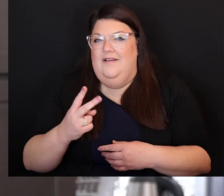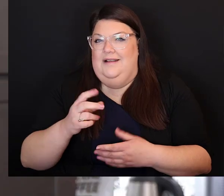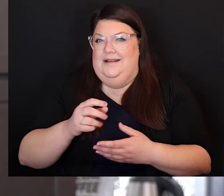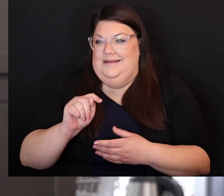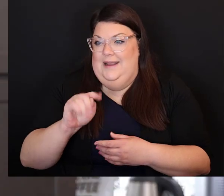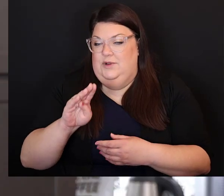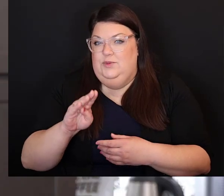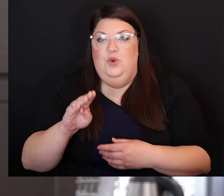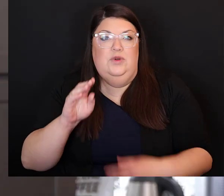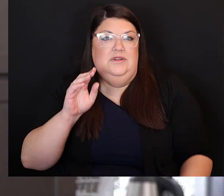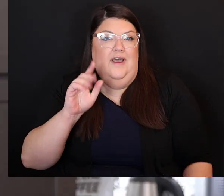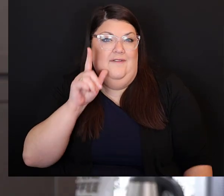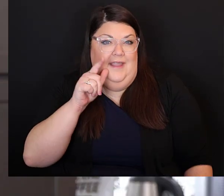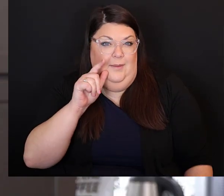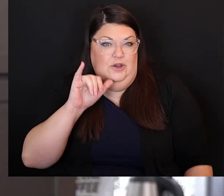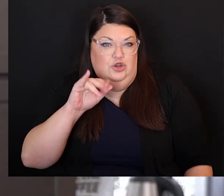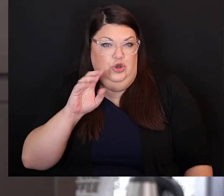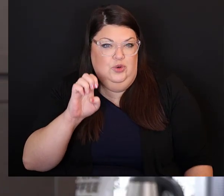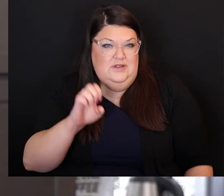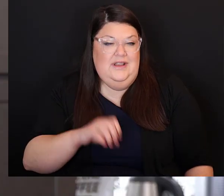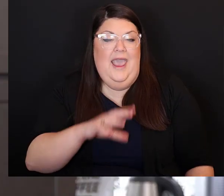Peach vinegar is a little hard to find, but it sure is refreshing.